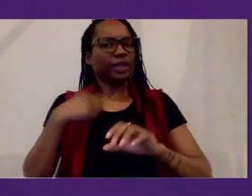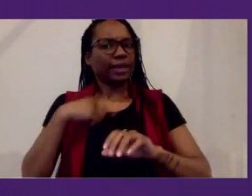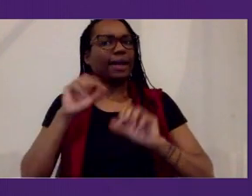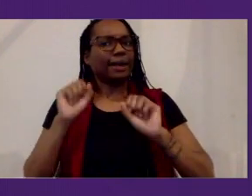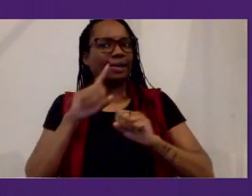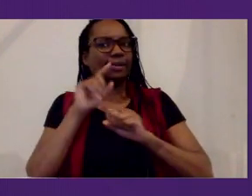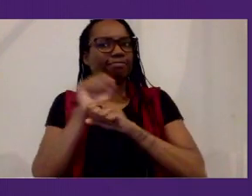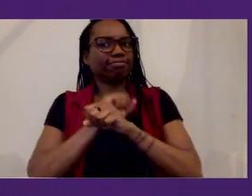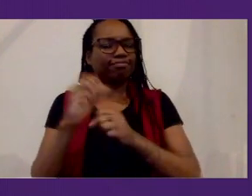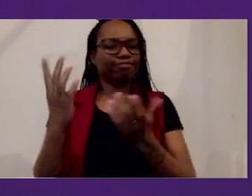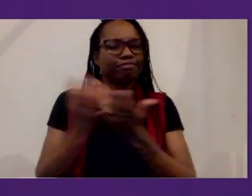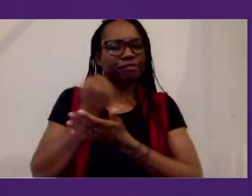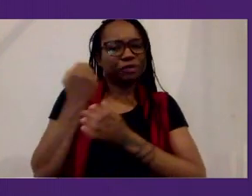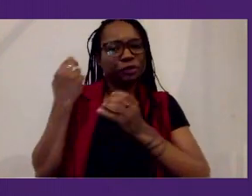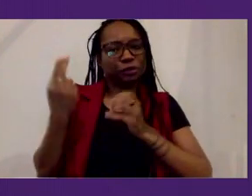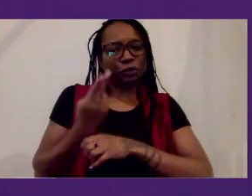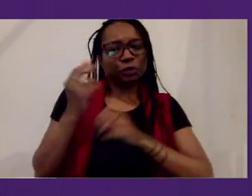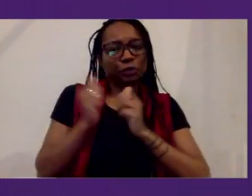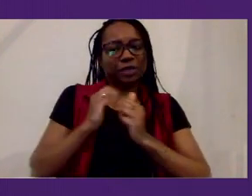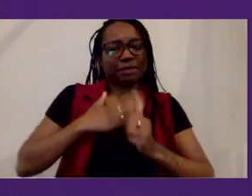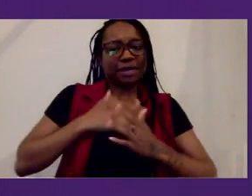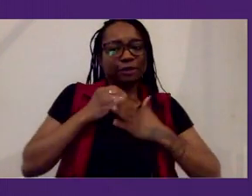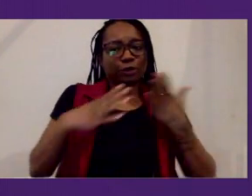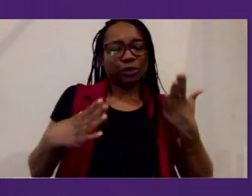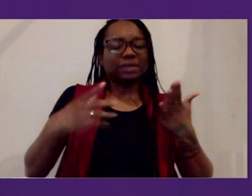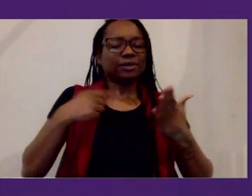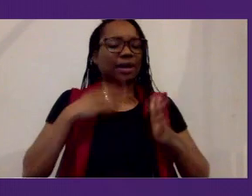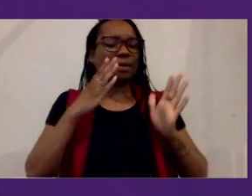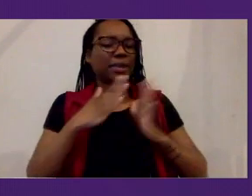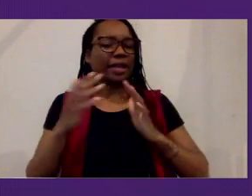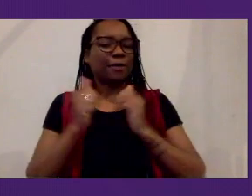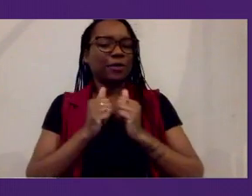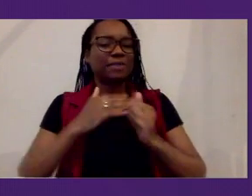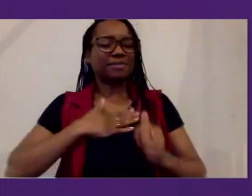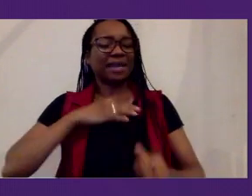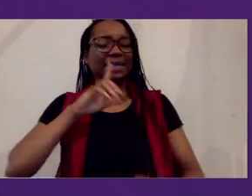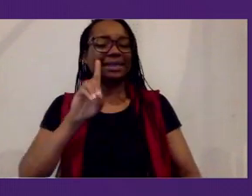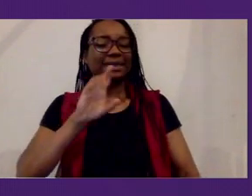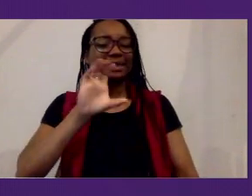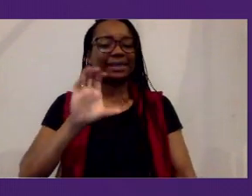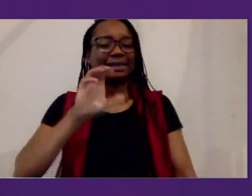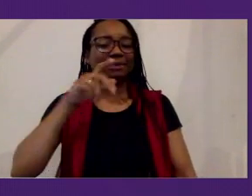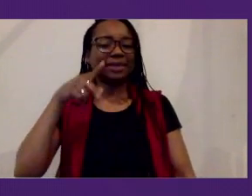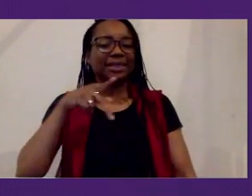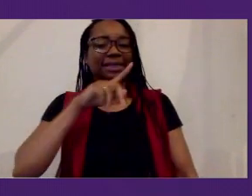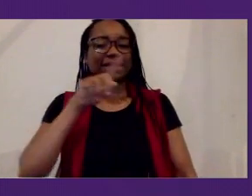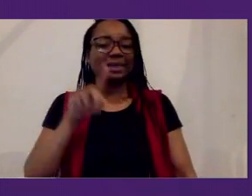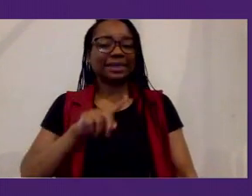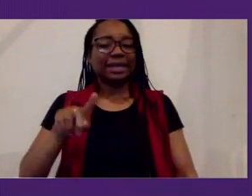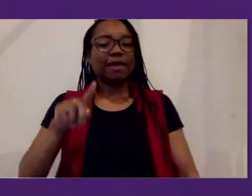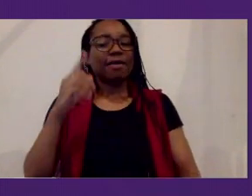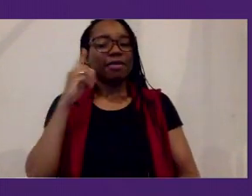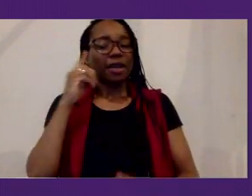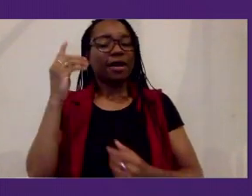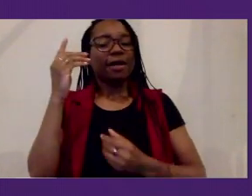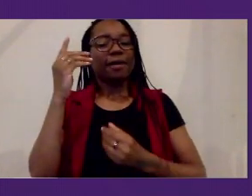So, planning with my DCPZ thought partners was exactly what I needed to get back in the flow of